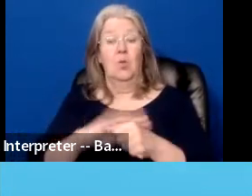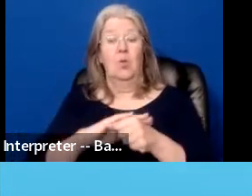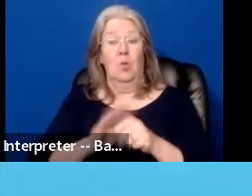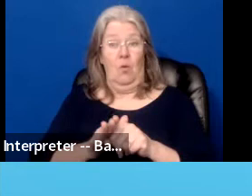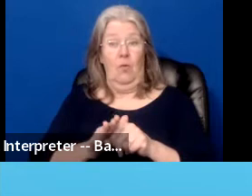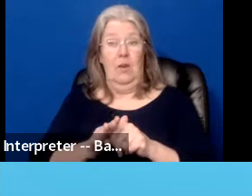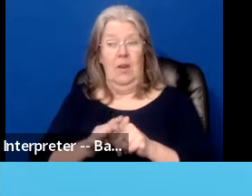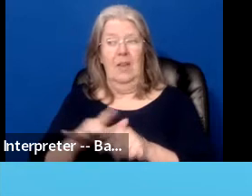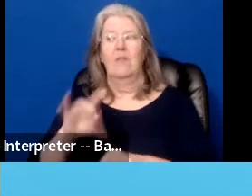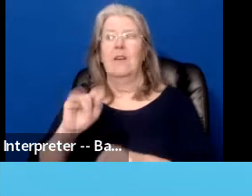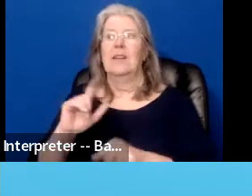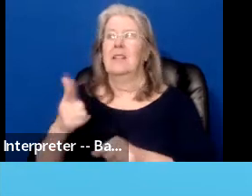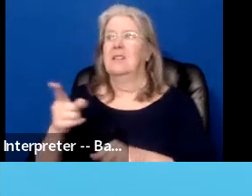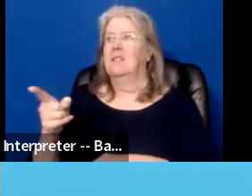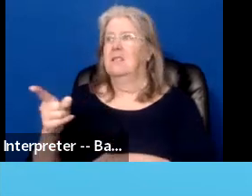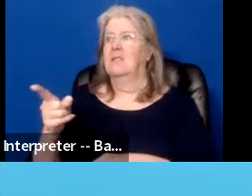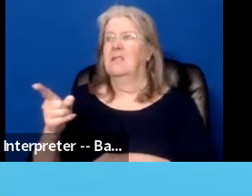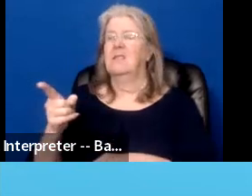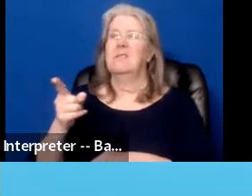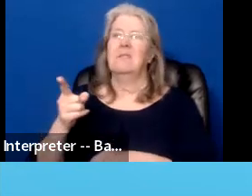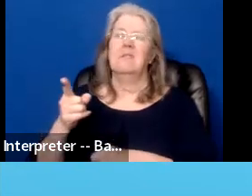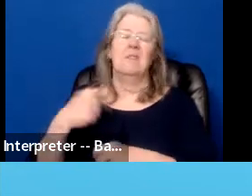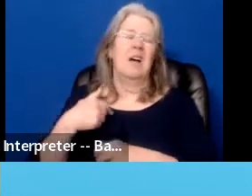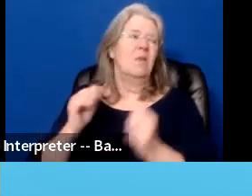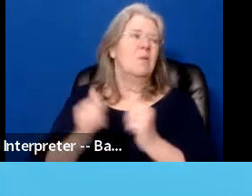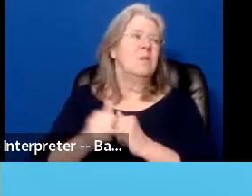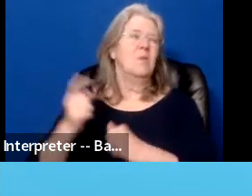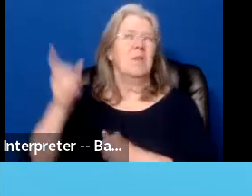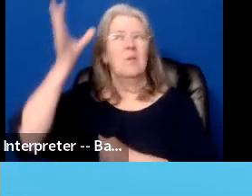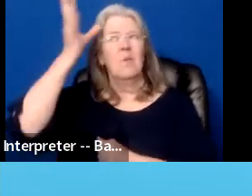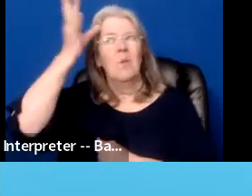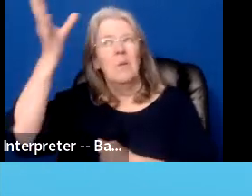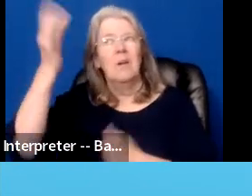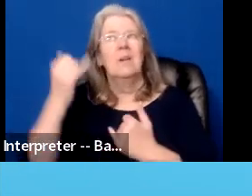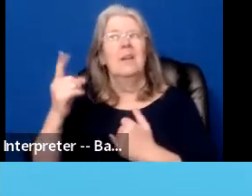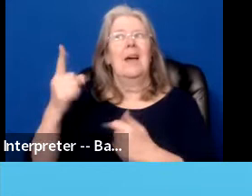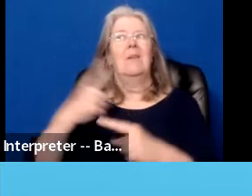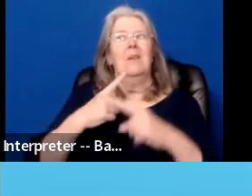you find out later, oh no I was with my grandpa. My grandpa has COVID now.